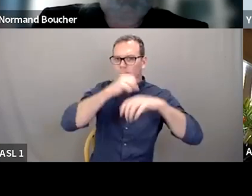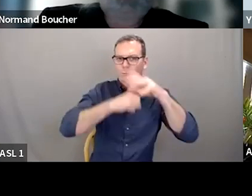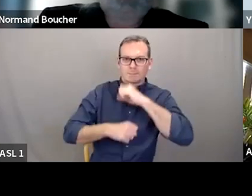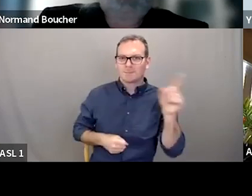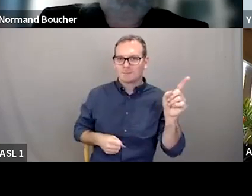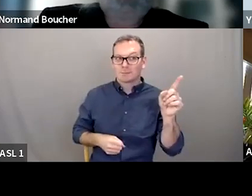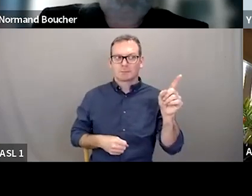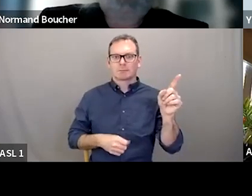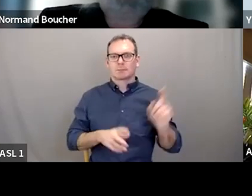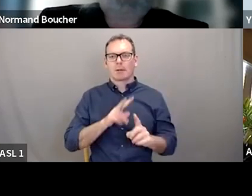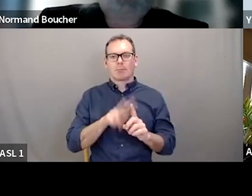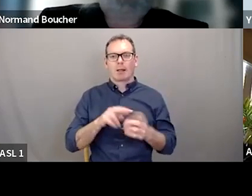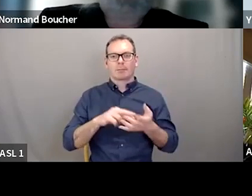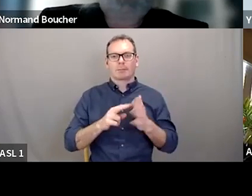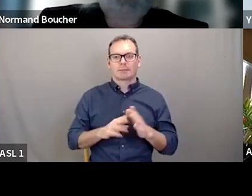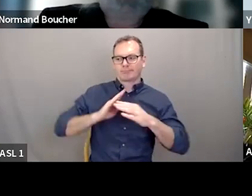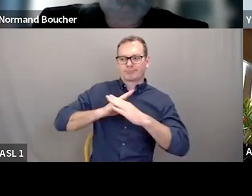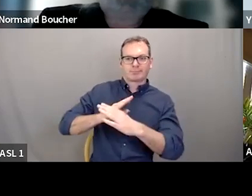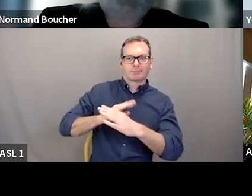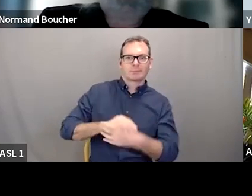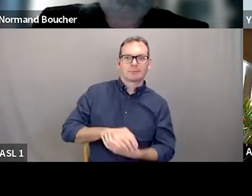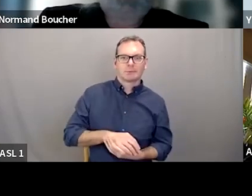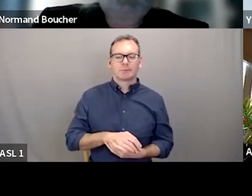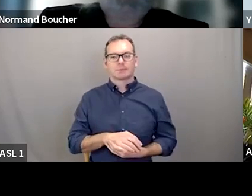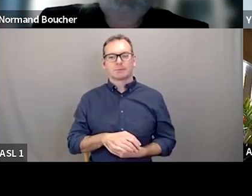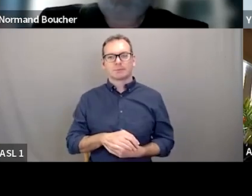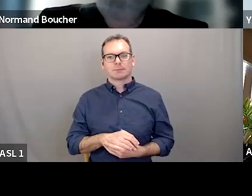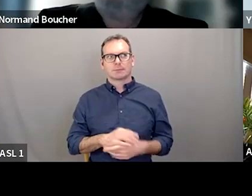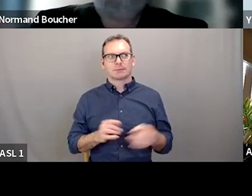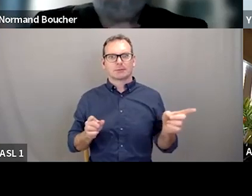even in the service that were supposed to help those recipients